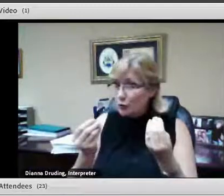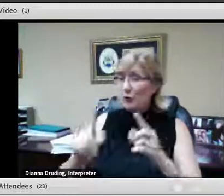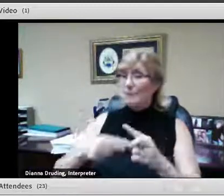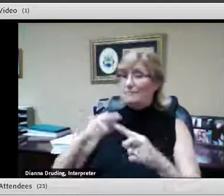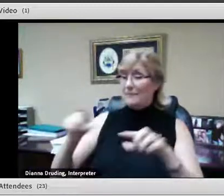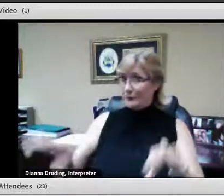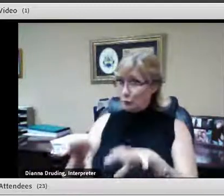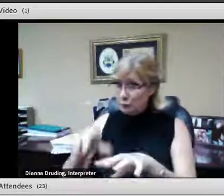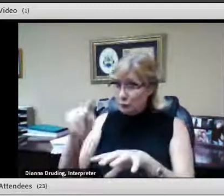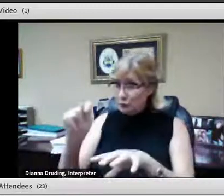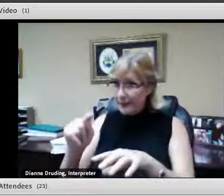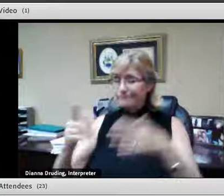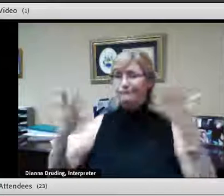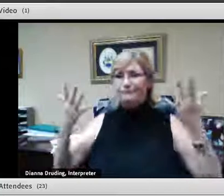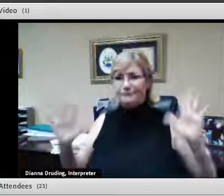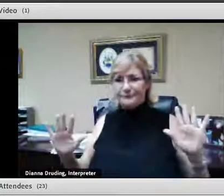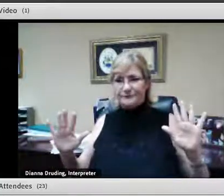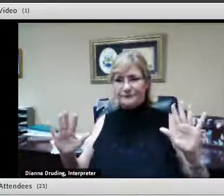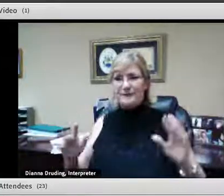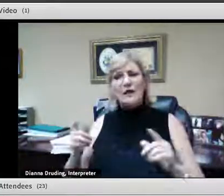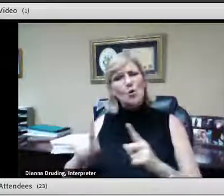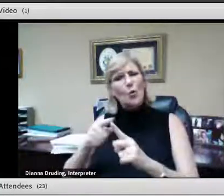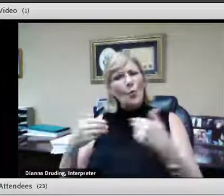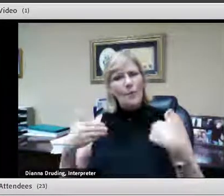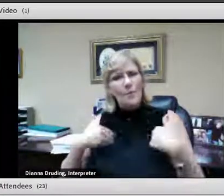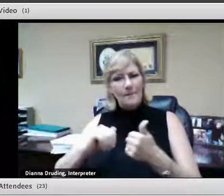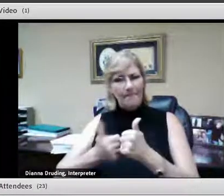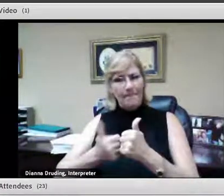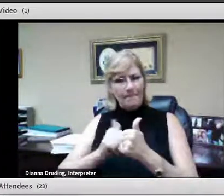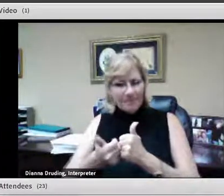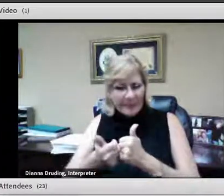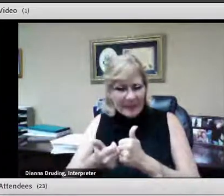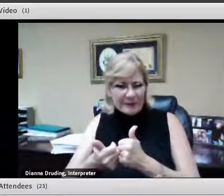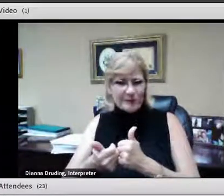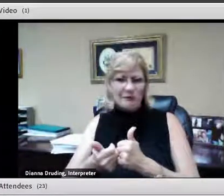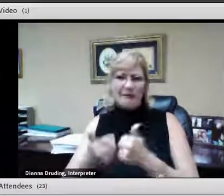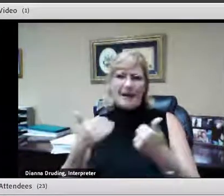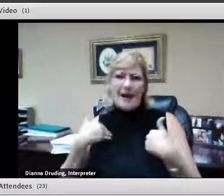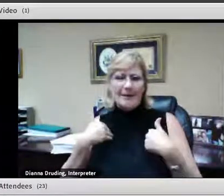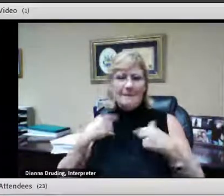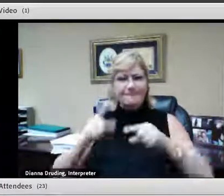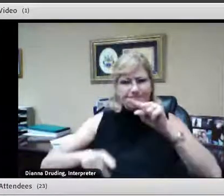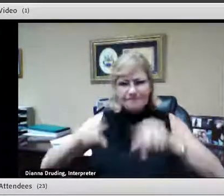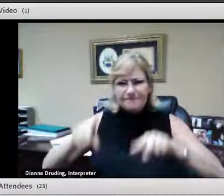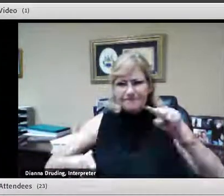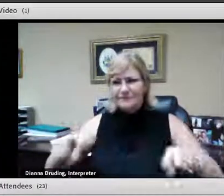But when you have a competition, it kind of lends itself to a variation of different ideas.